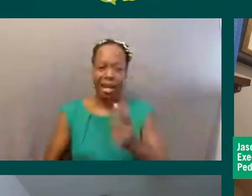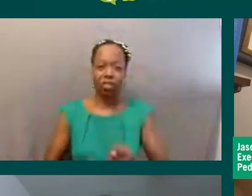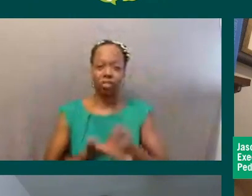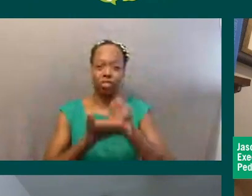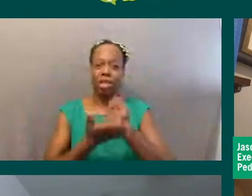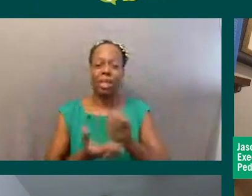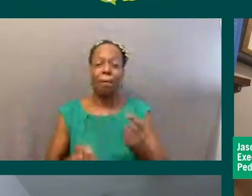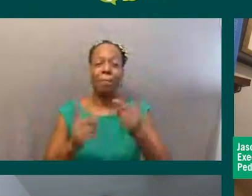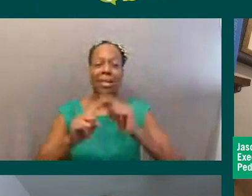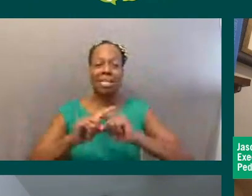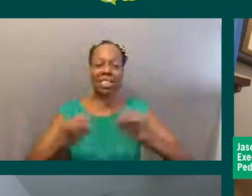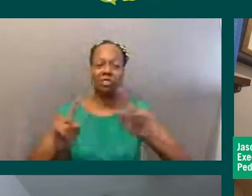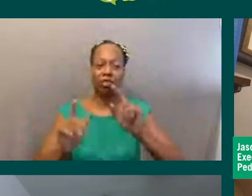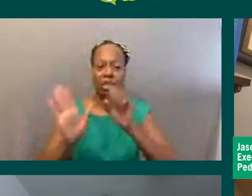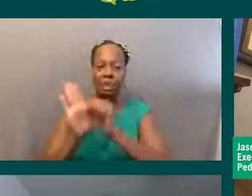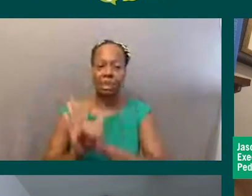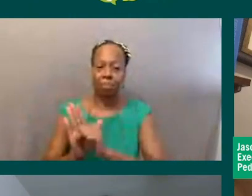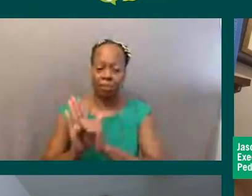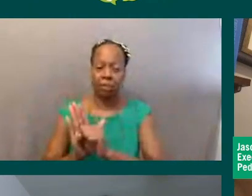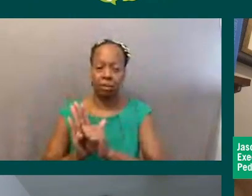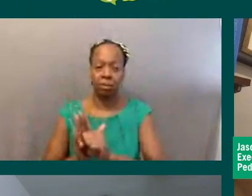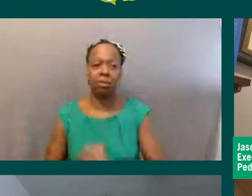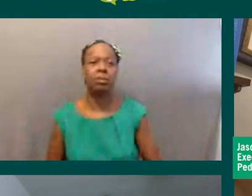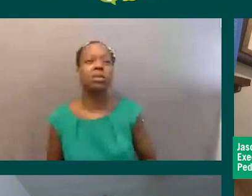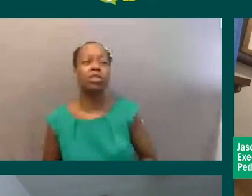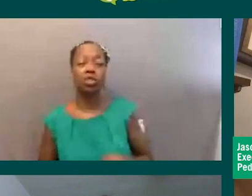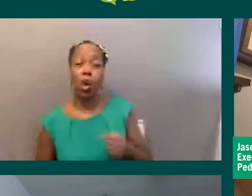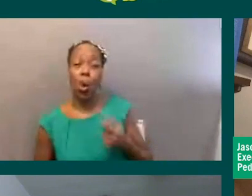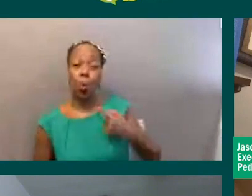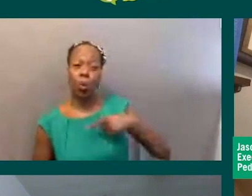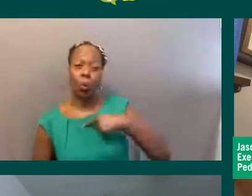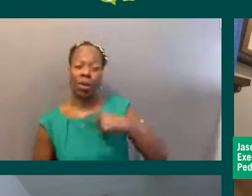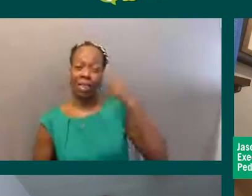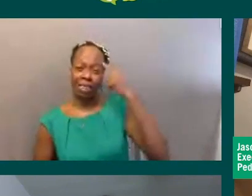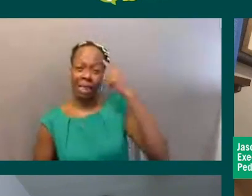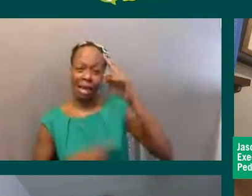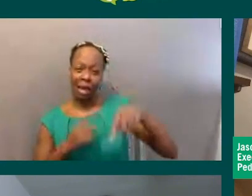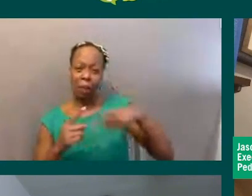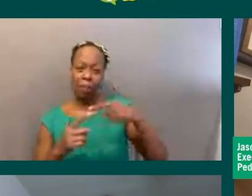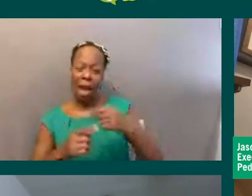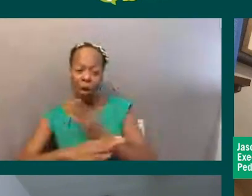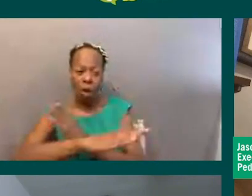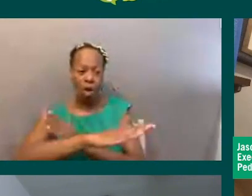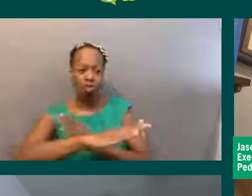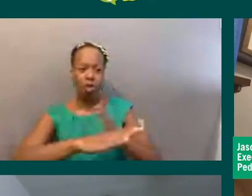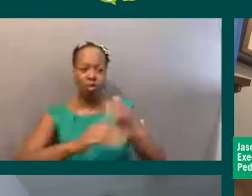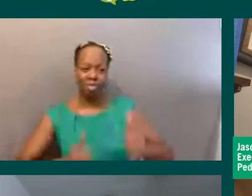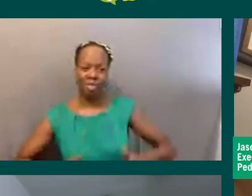And so when we're thinking about that across the lifespan, would you say a neurologist